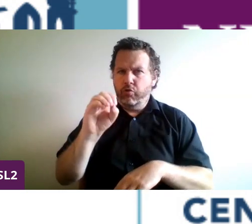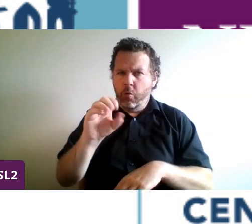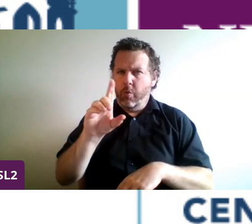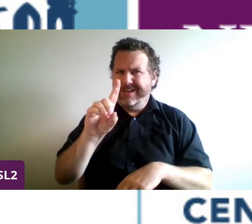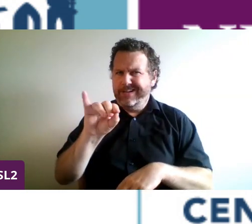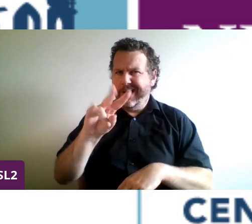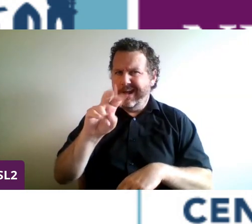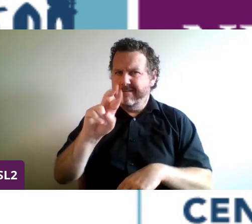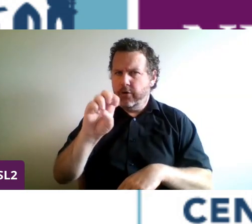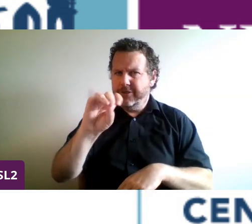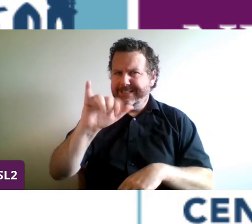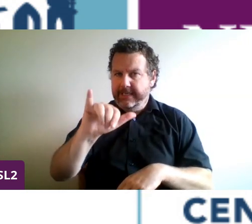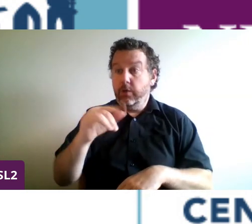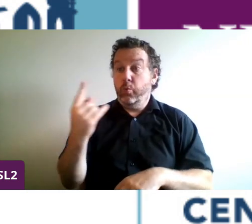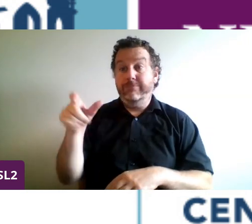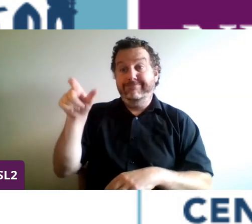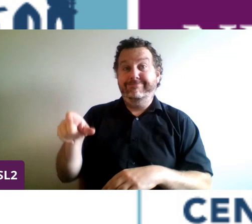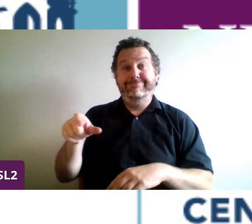there is Julia from Sesame Street.